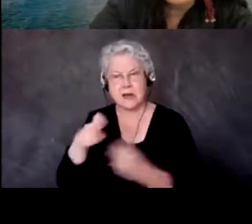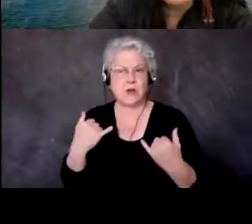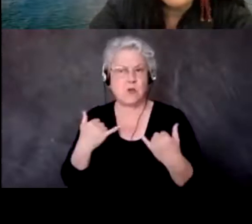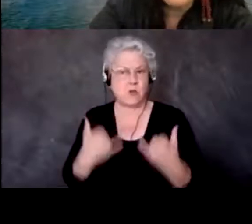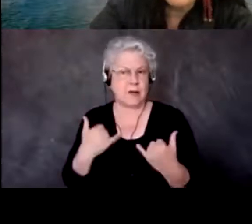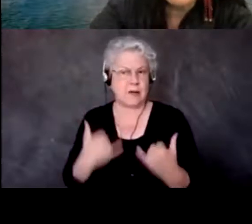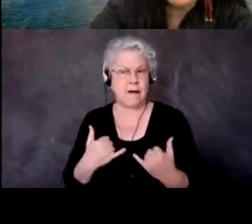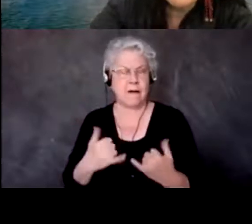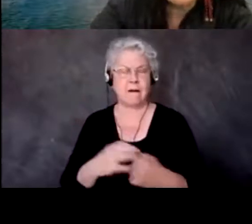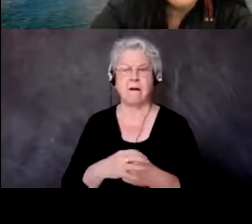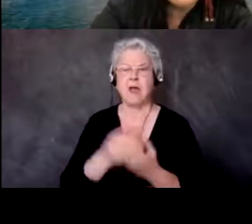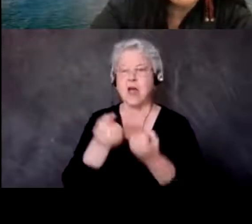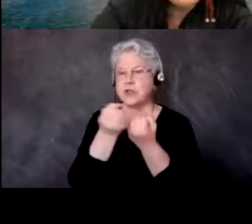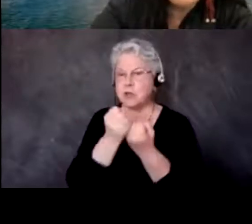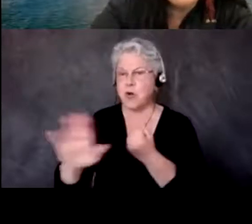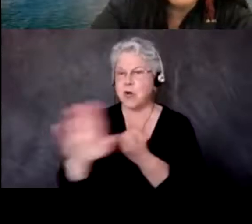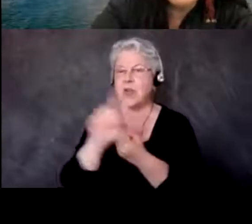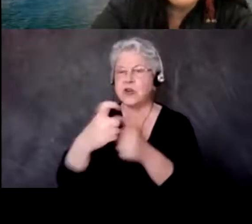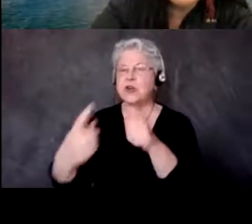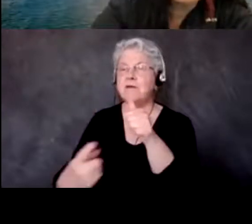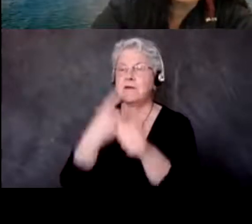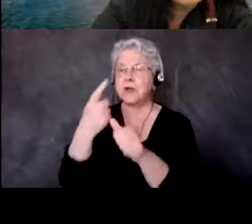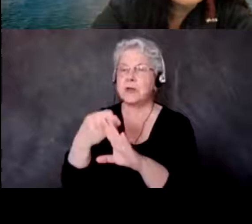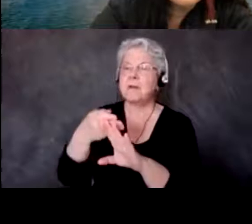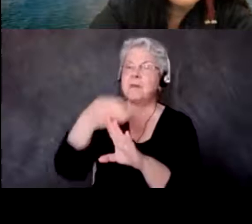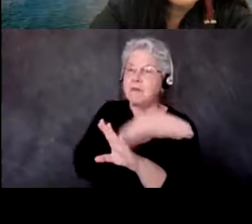We have to support their needs first before any planning can be done. Okay, the next.